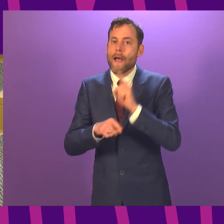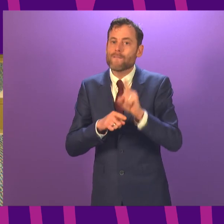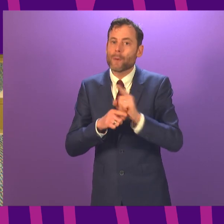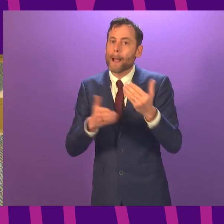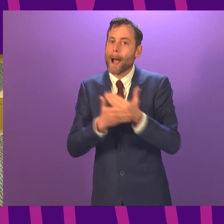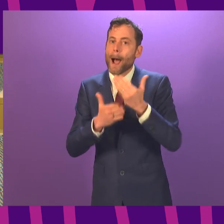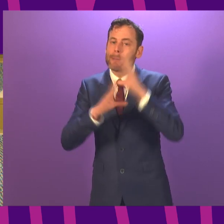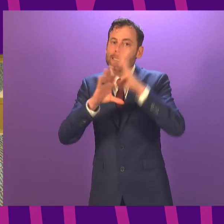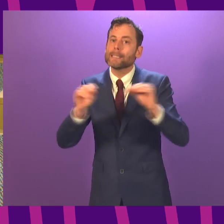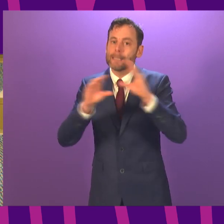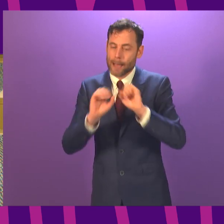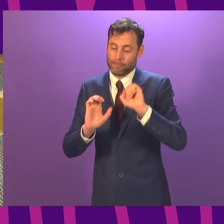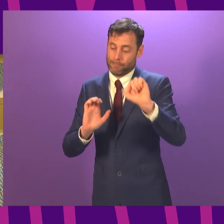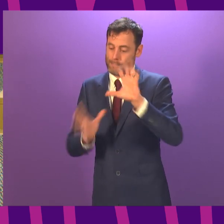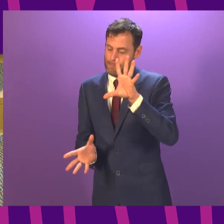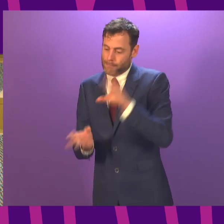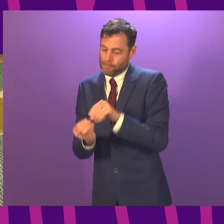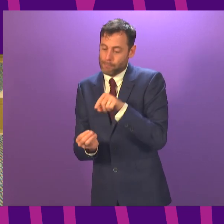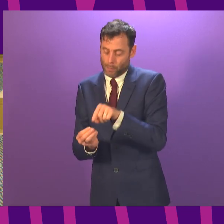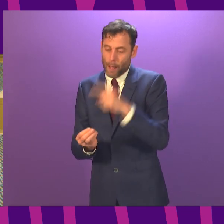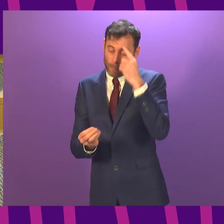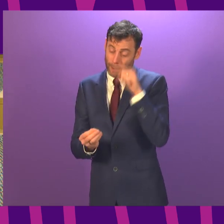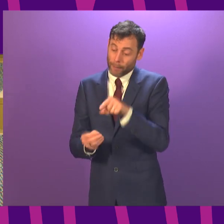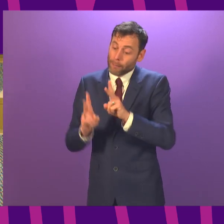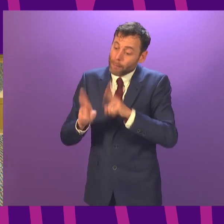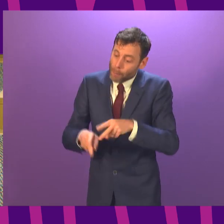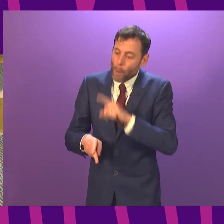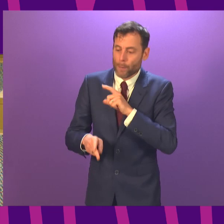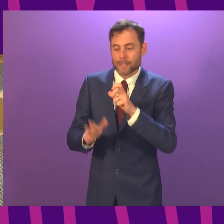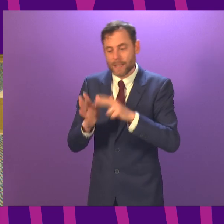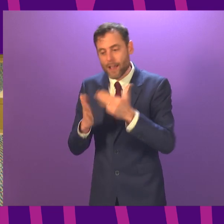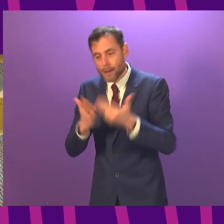cases in which Covid is a suspected or contributory cause of death, even if it has not been confirmed